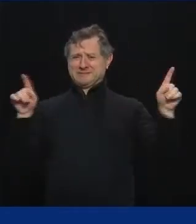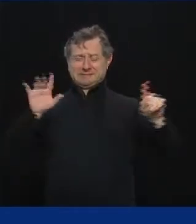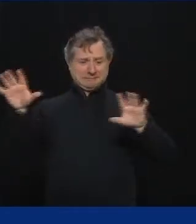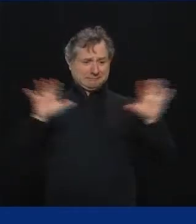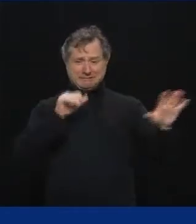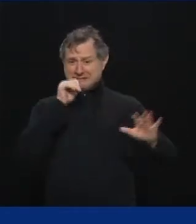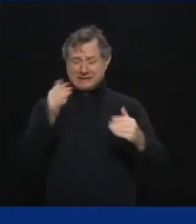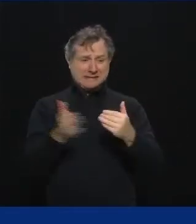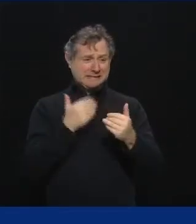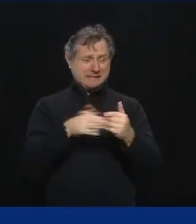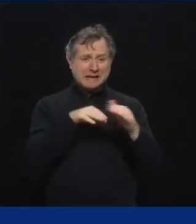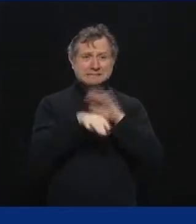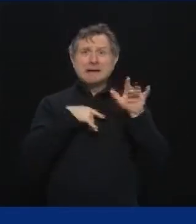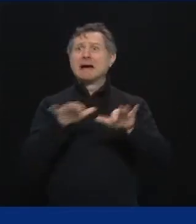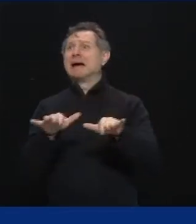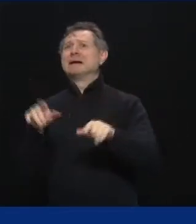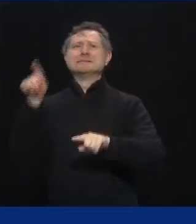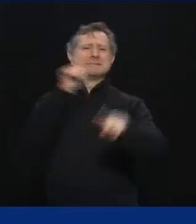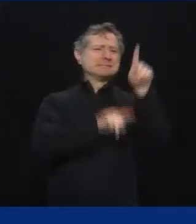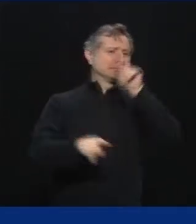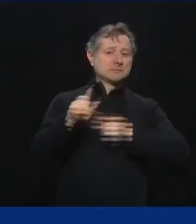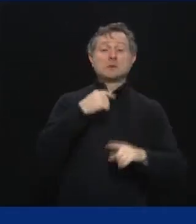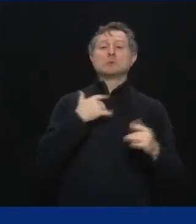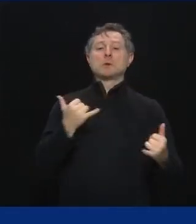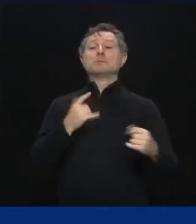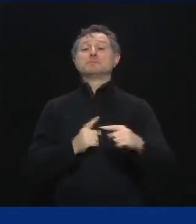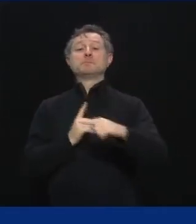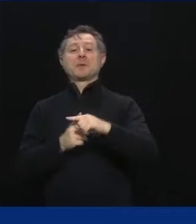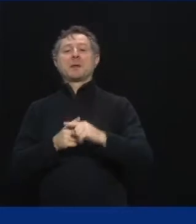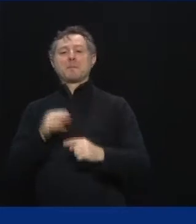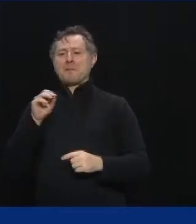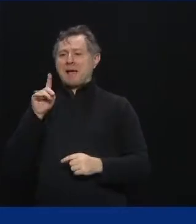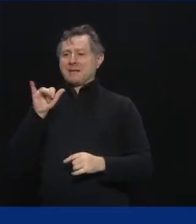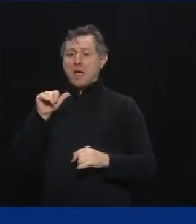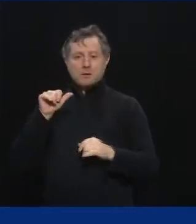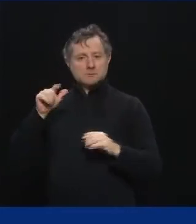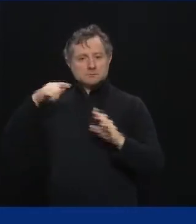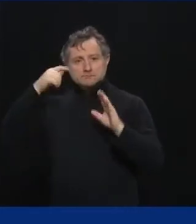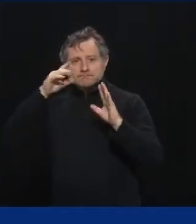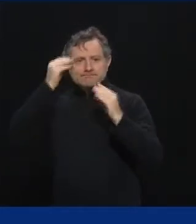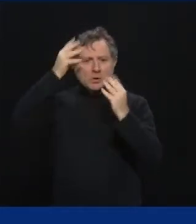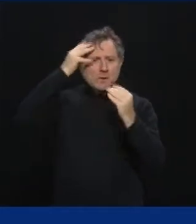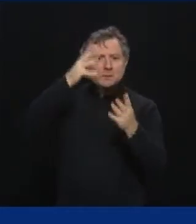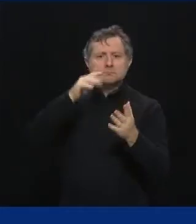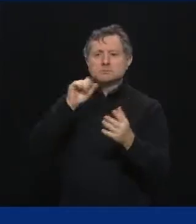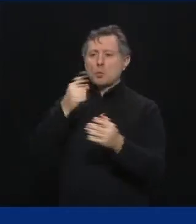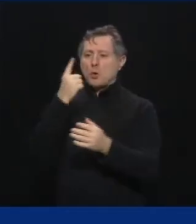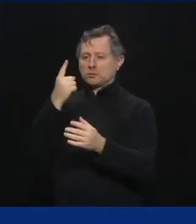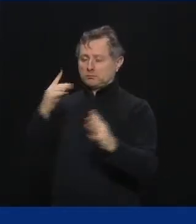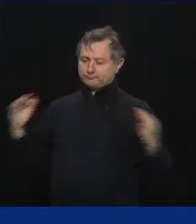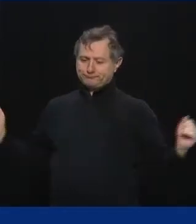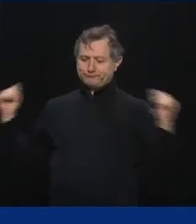FEW MONTHS IS THAT OUR DASHBOARDS APPEAR IN DIFFERENT PLACES, THEY'RE NOT EASILY ACCESSIBLE AND THAT RESIDENTS OF